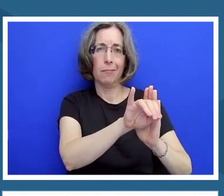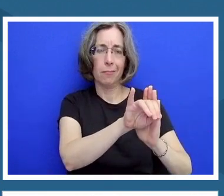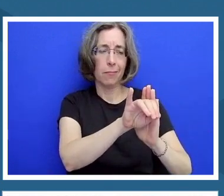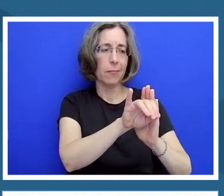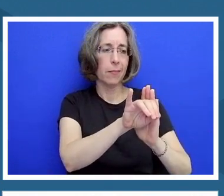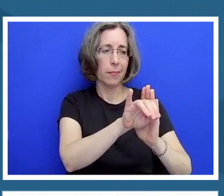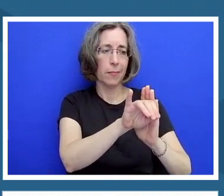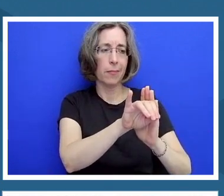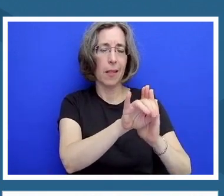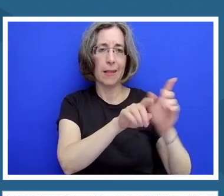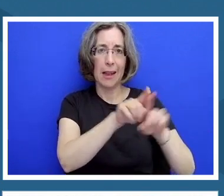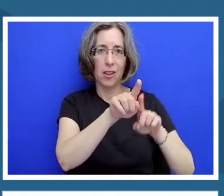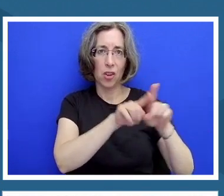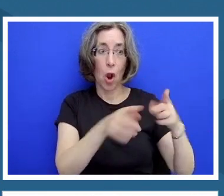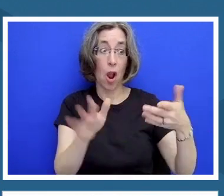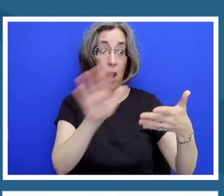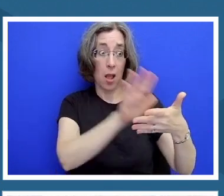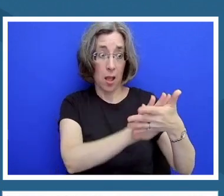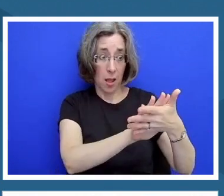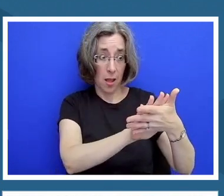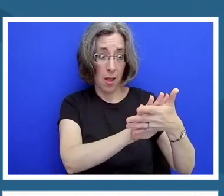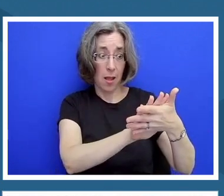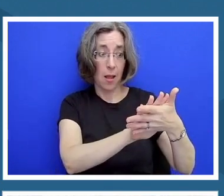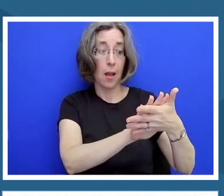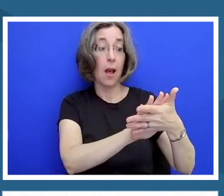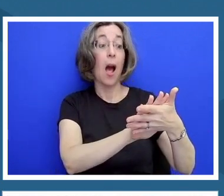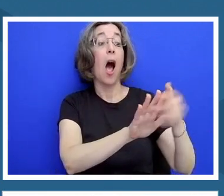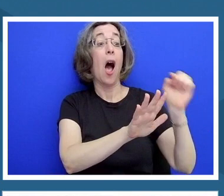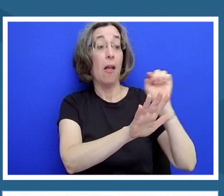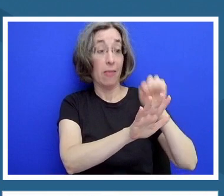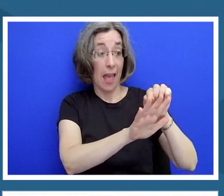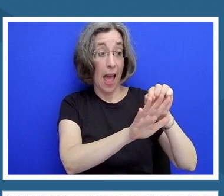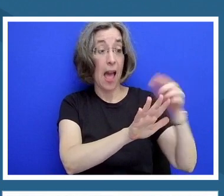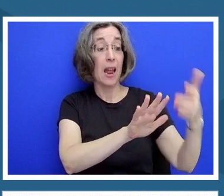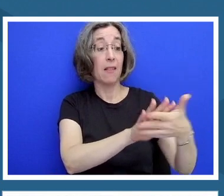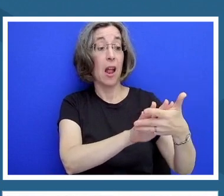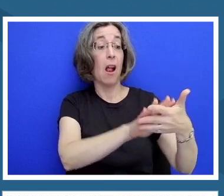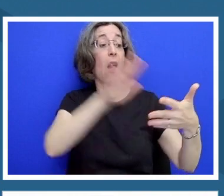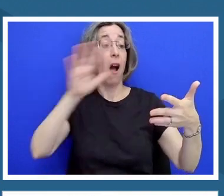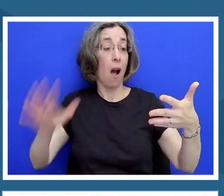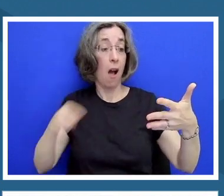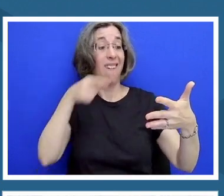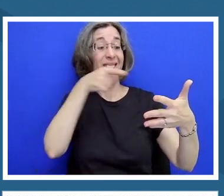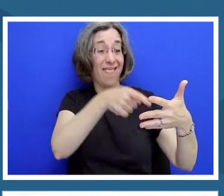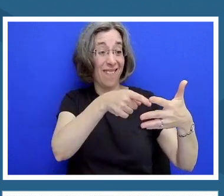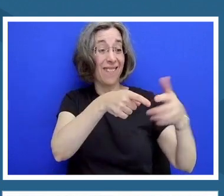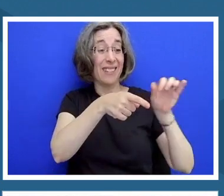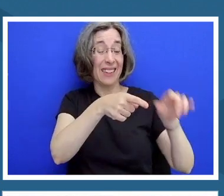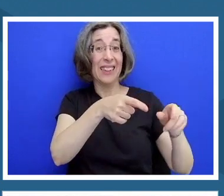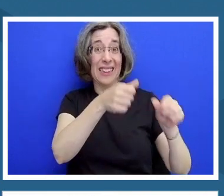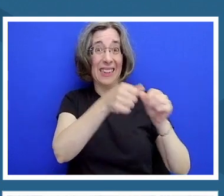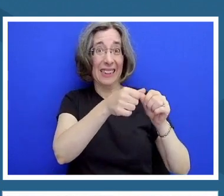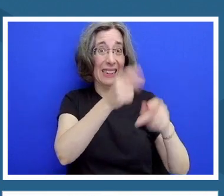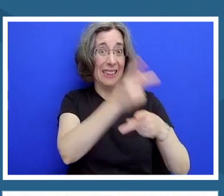remember that pattern so that you can